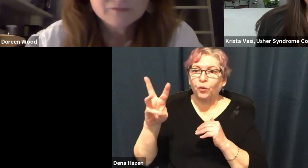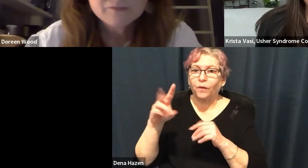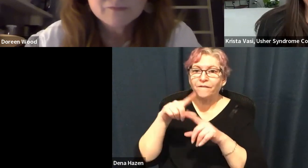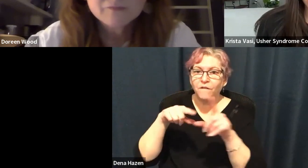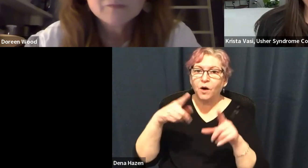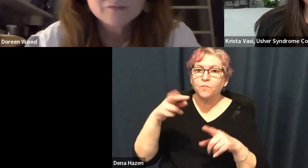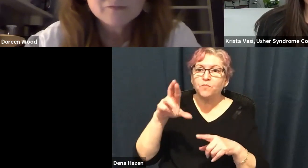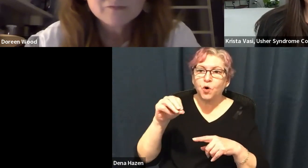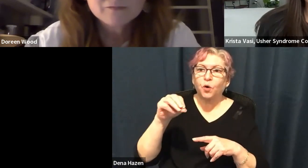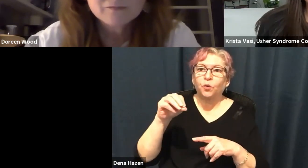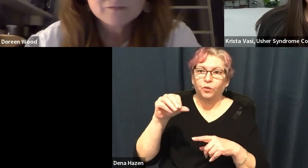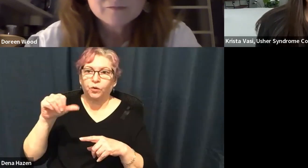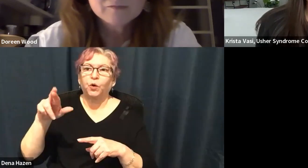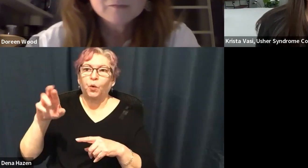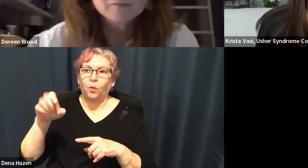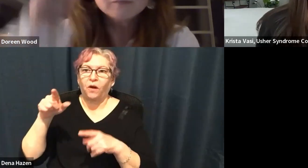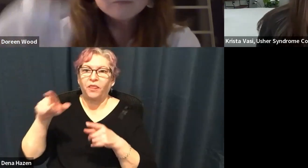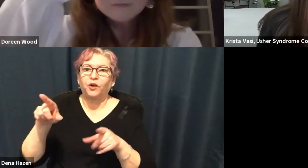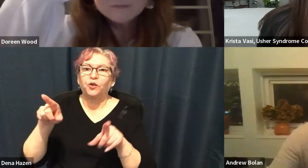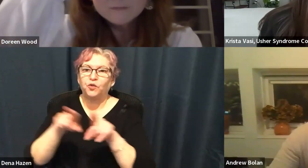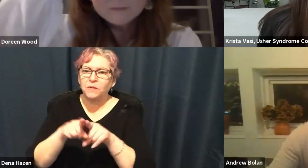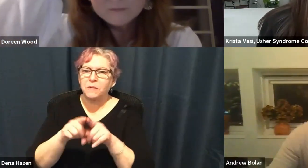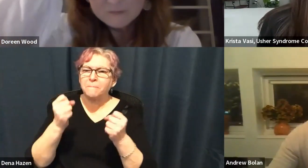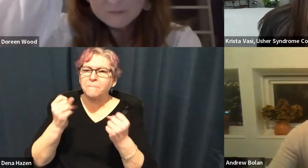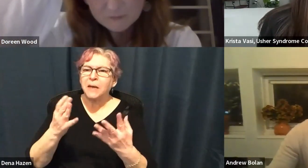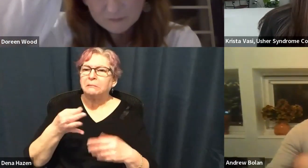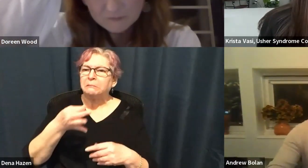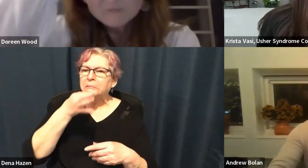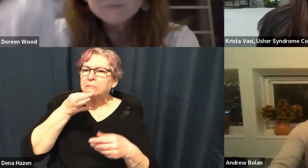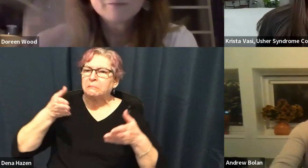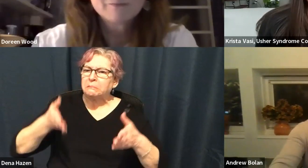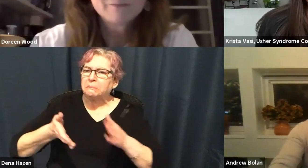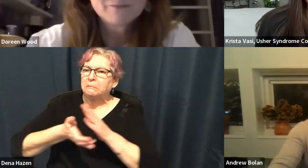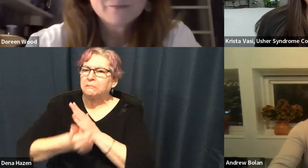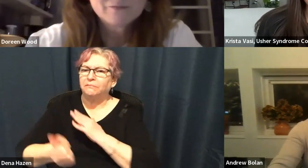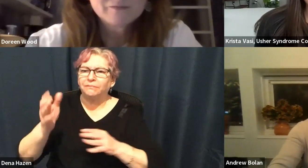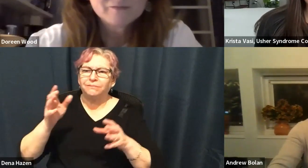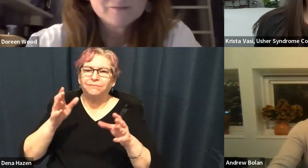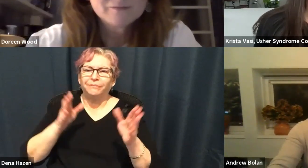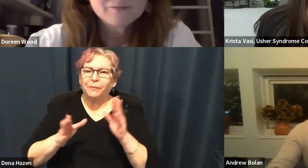So we have plenty of expertise here to field these questions.